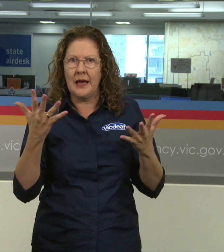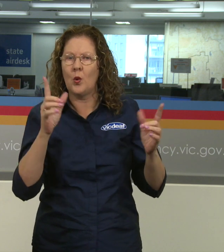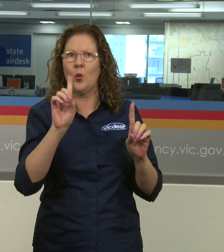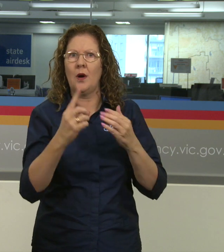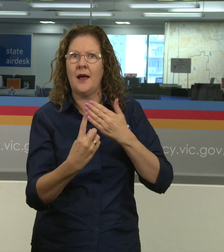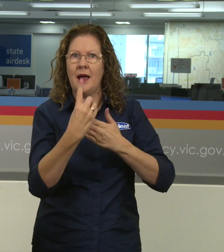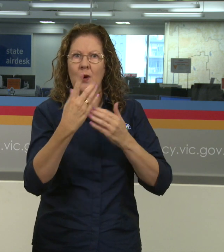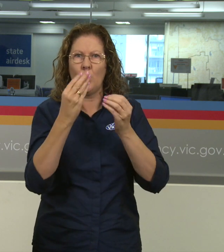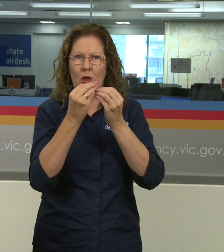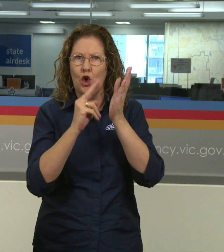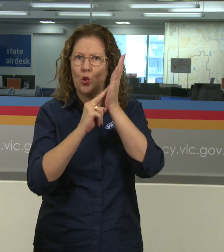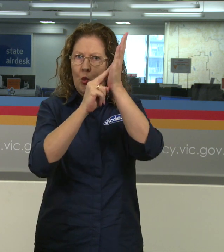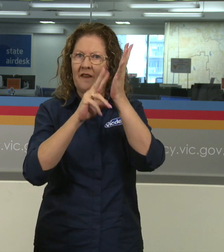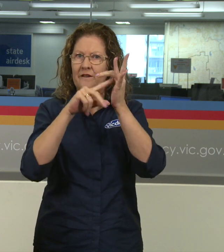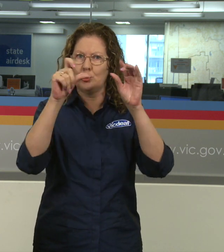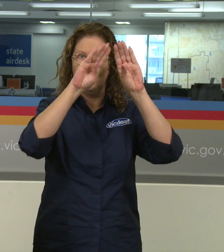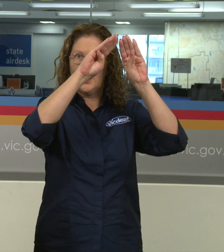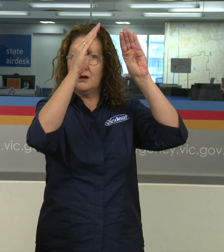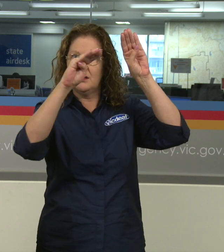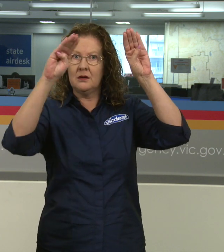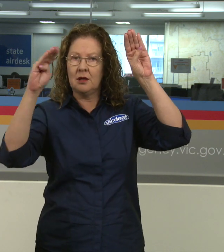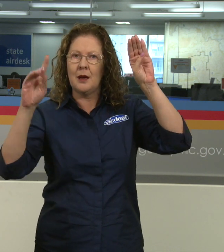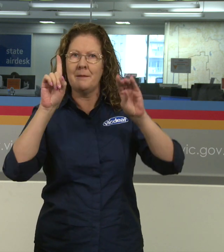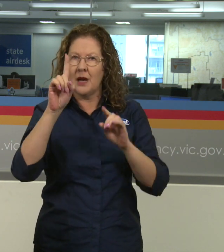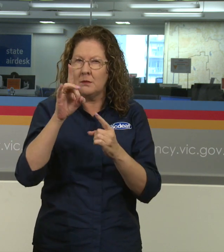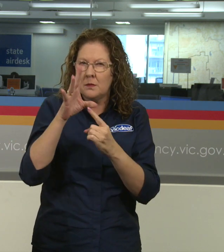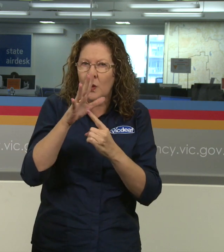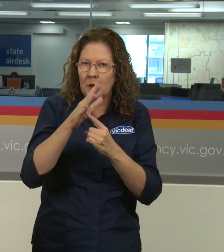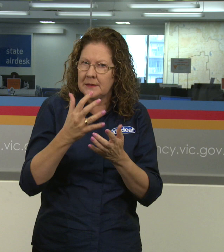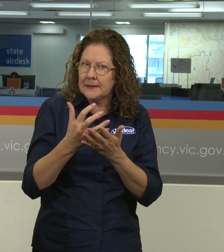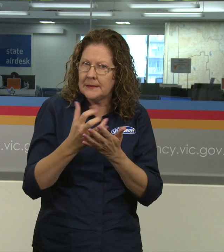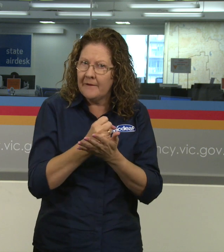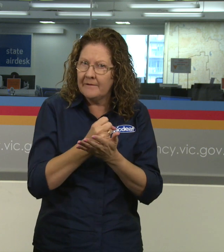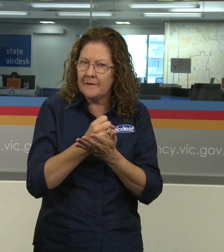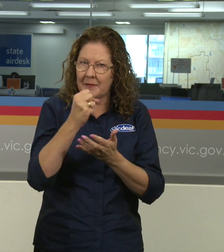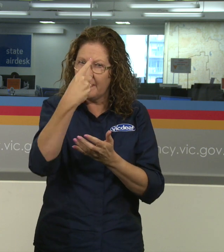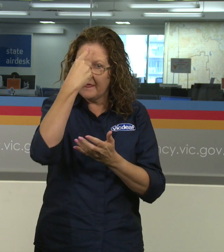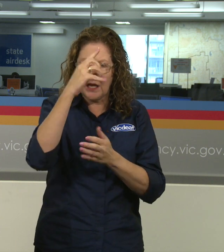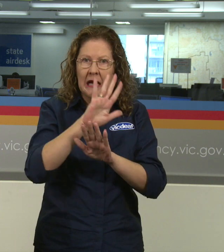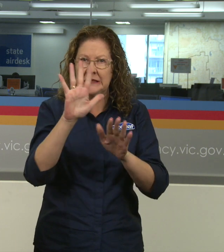It’s also important to understand the key safety message that there is no direct contact with this water.